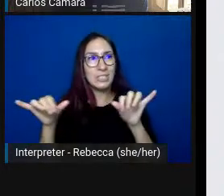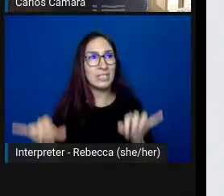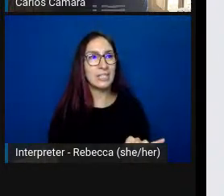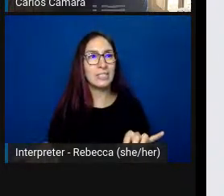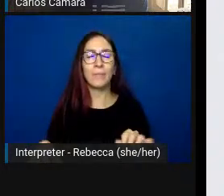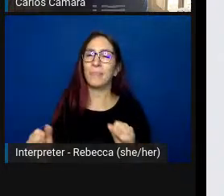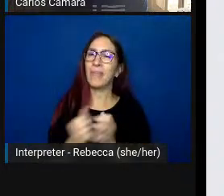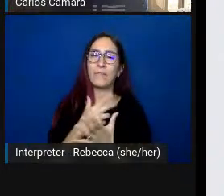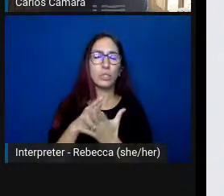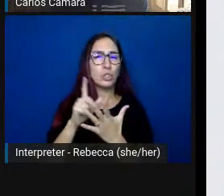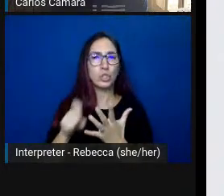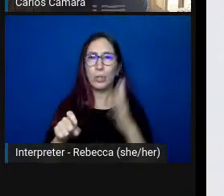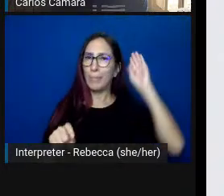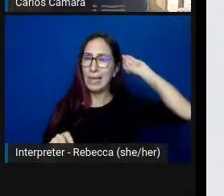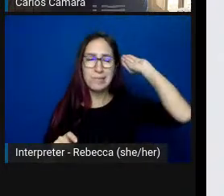Because everything developed